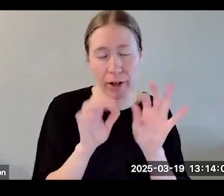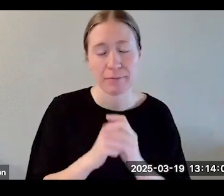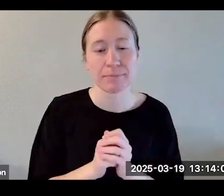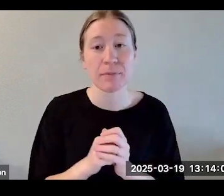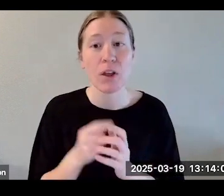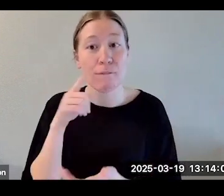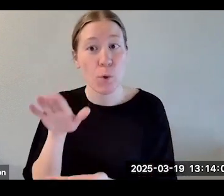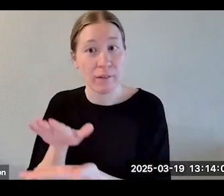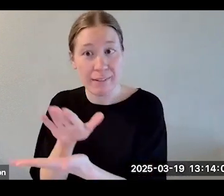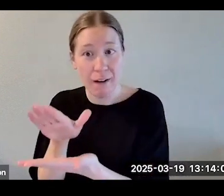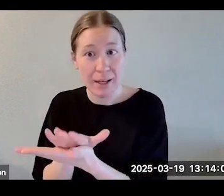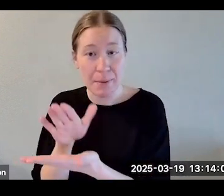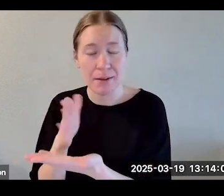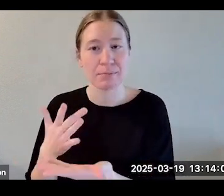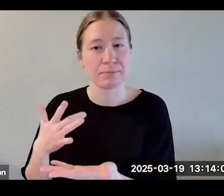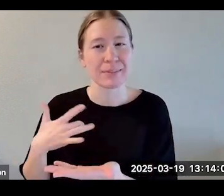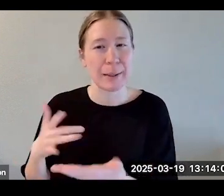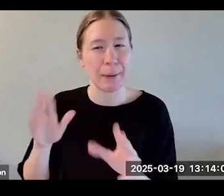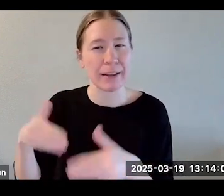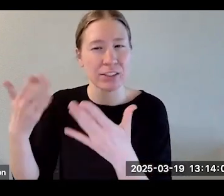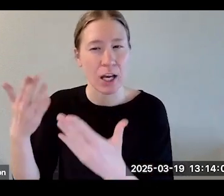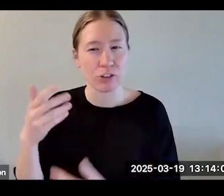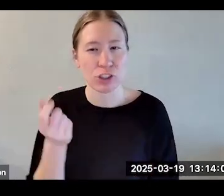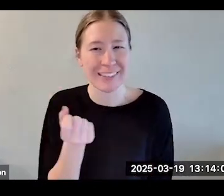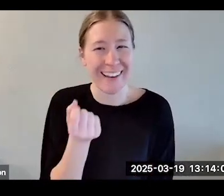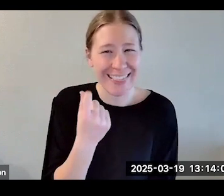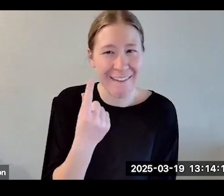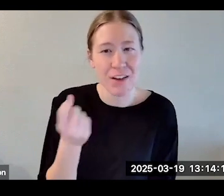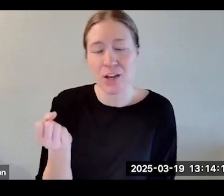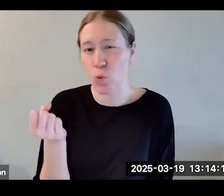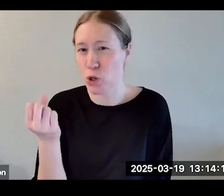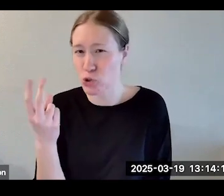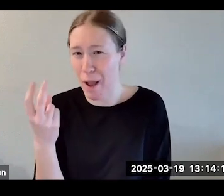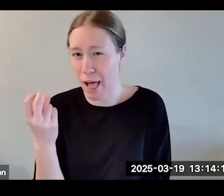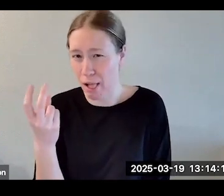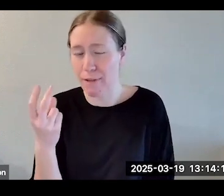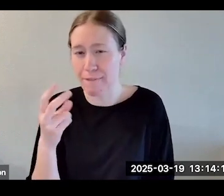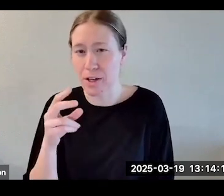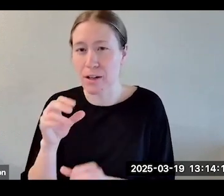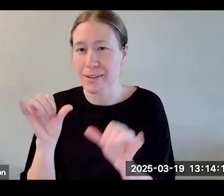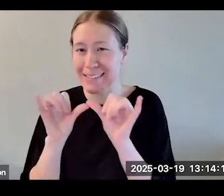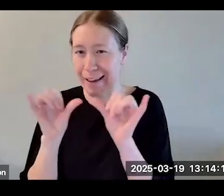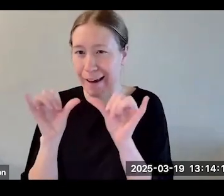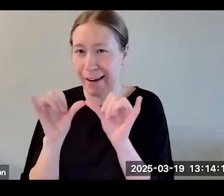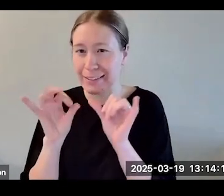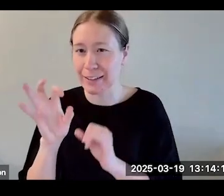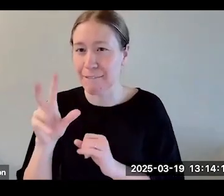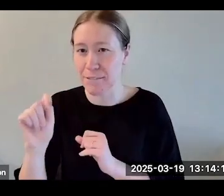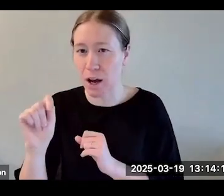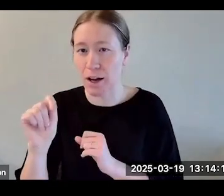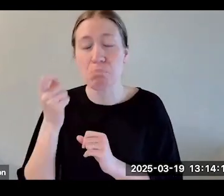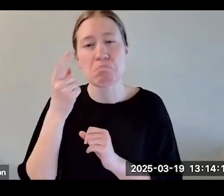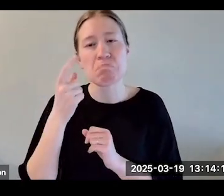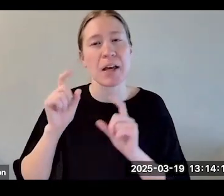to have at least 11 or 12-point plus in most font faces. The size of font faces can vary a little bit, right?